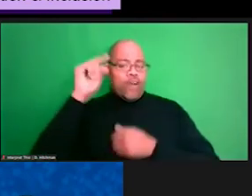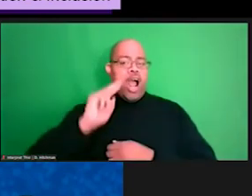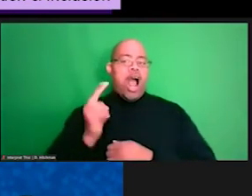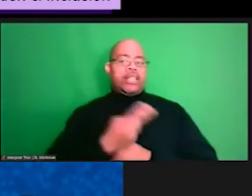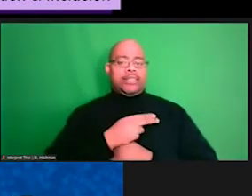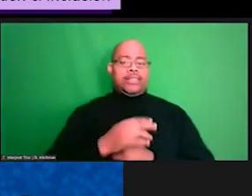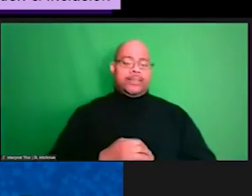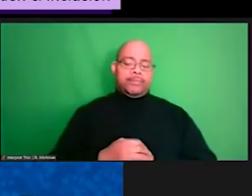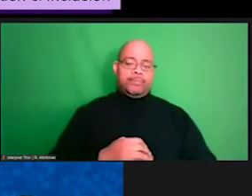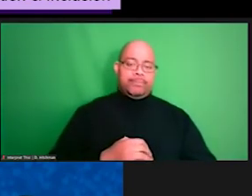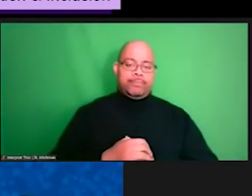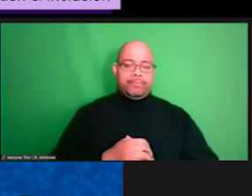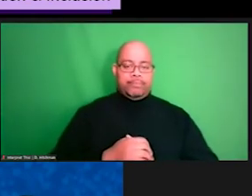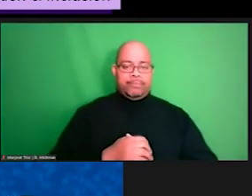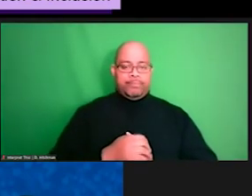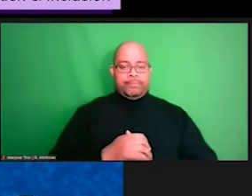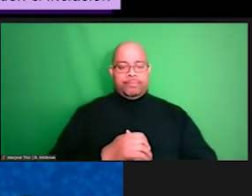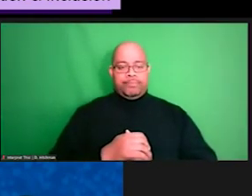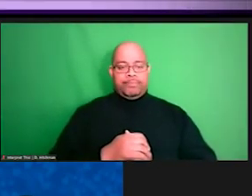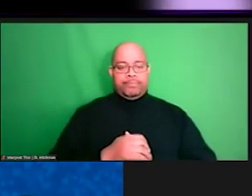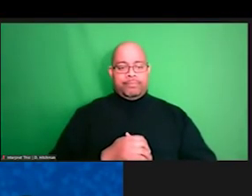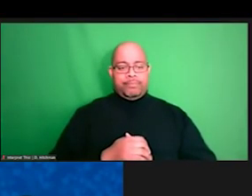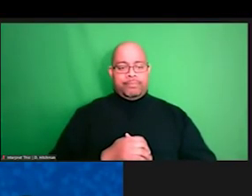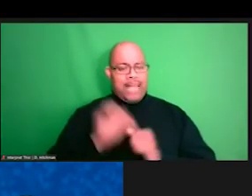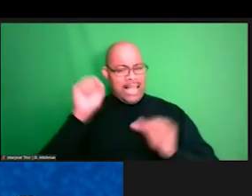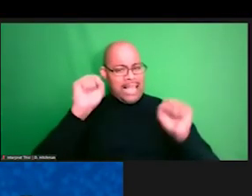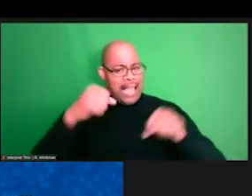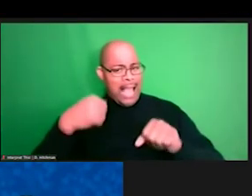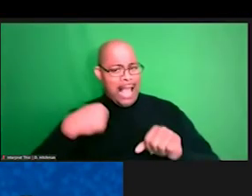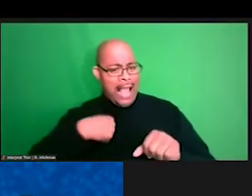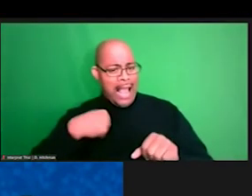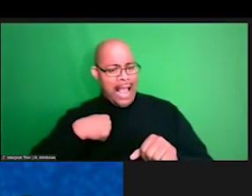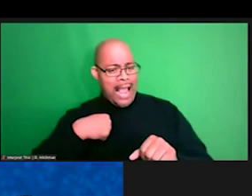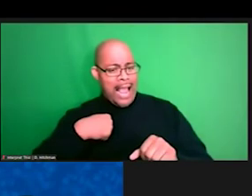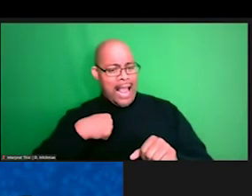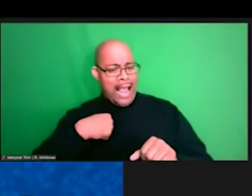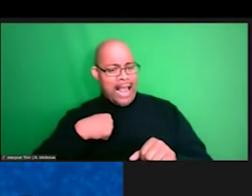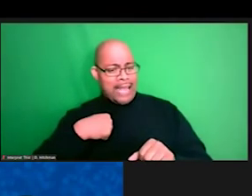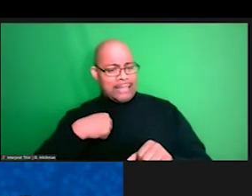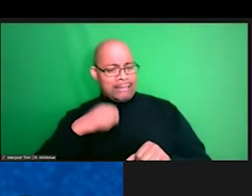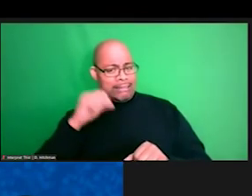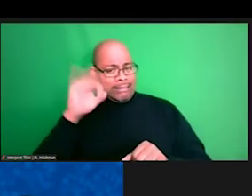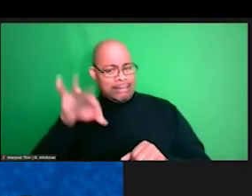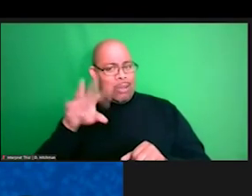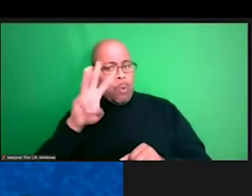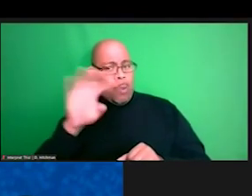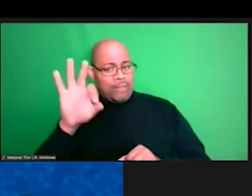Frances West: Can I just give a plug to Wells Fargo? I don't know Tali if you know